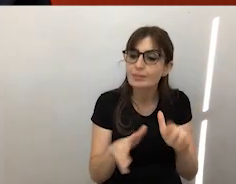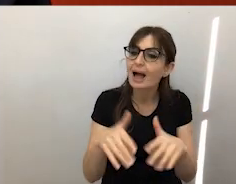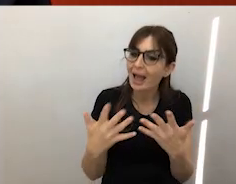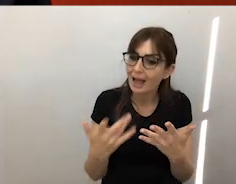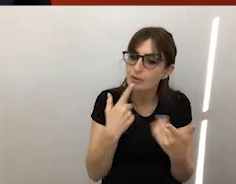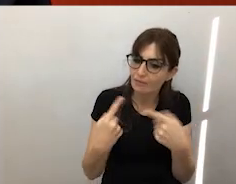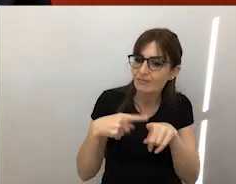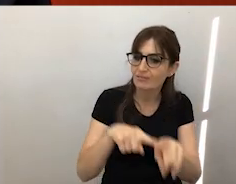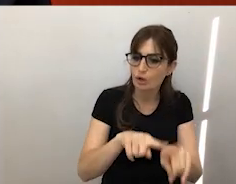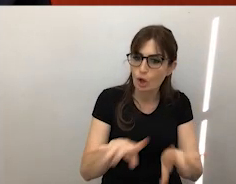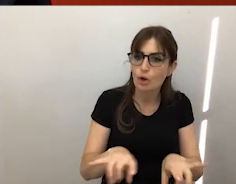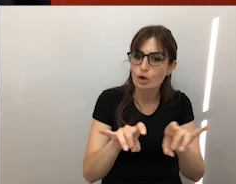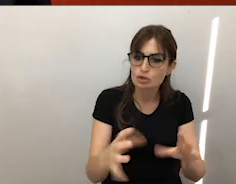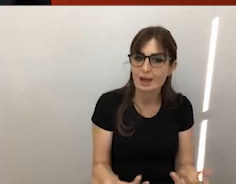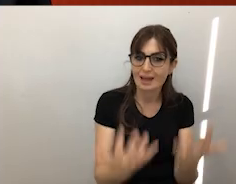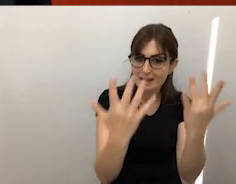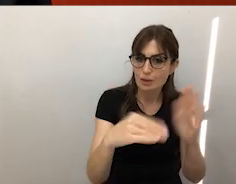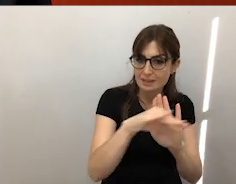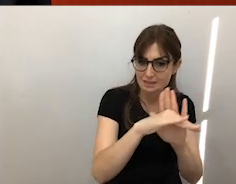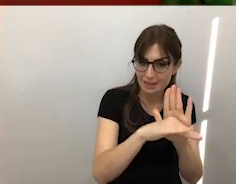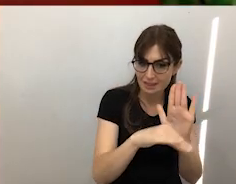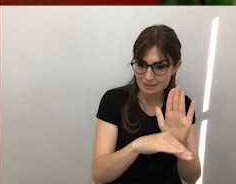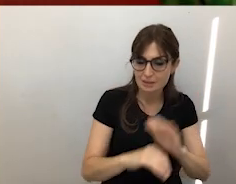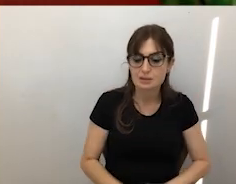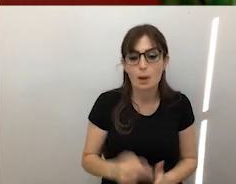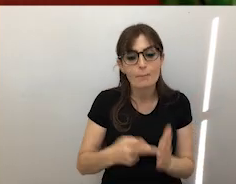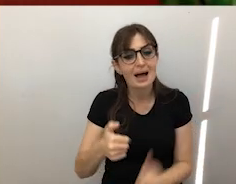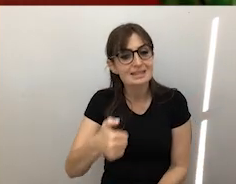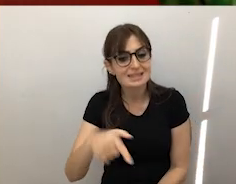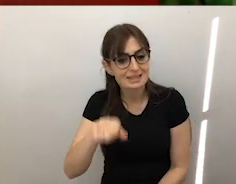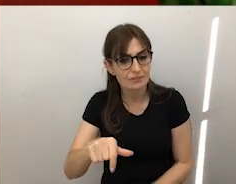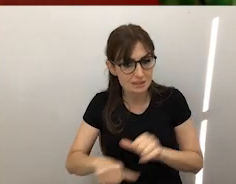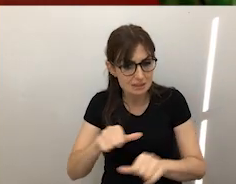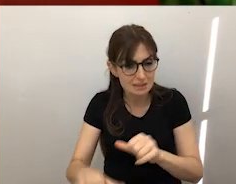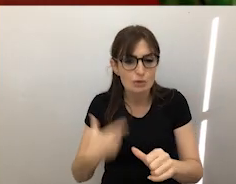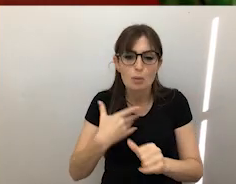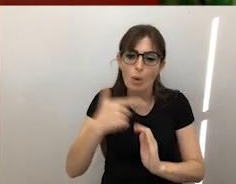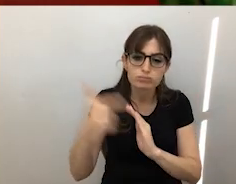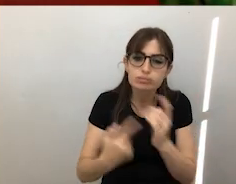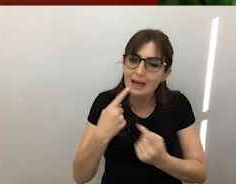and in accordance with Australian accounting standards. Part six of this series will further explore